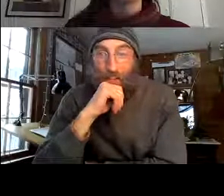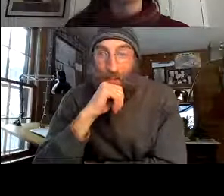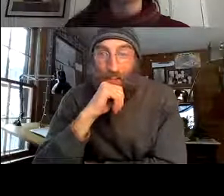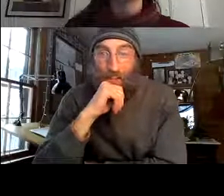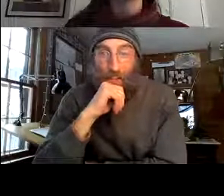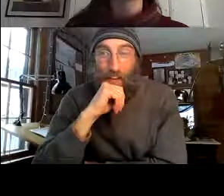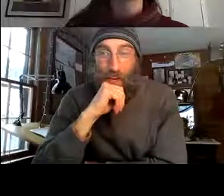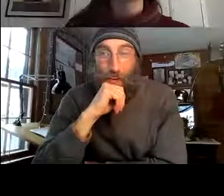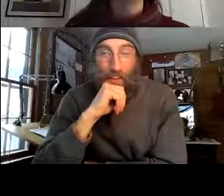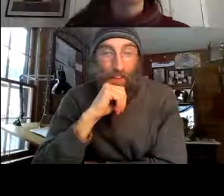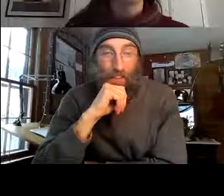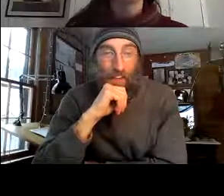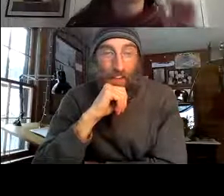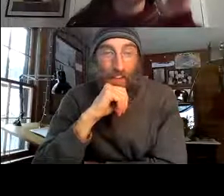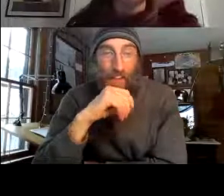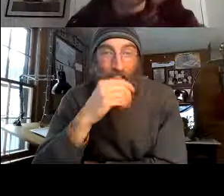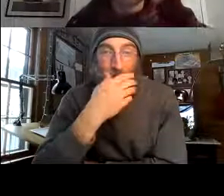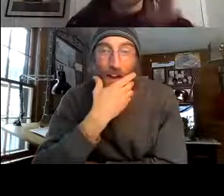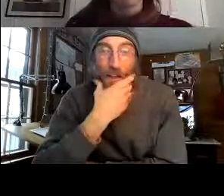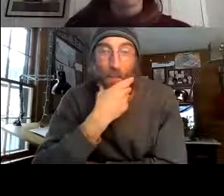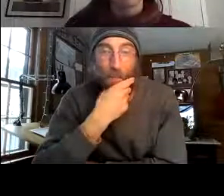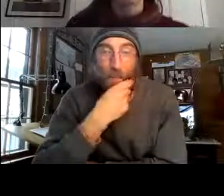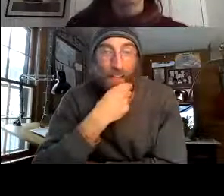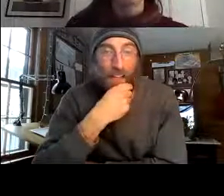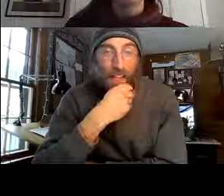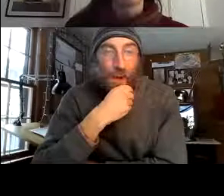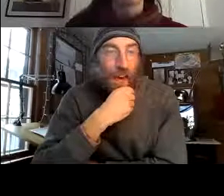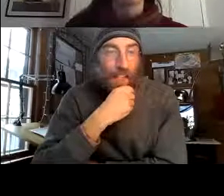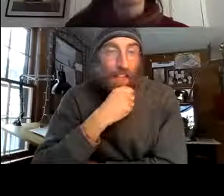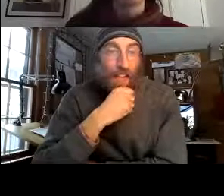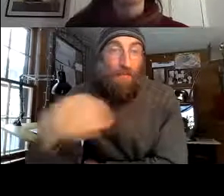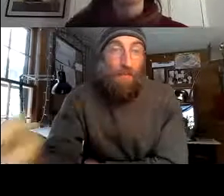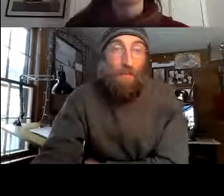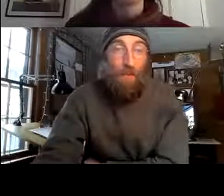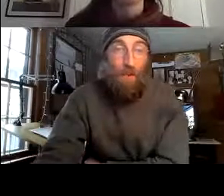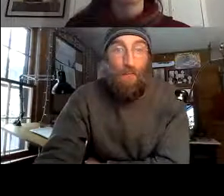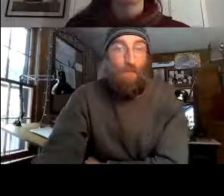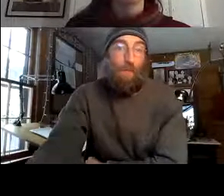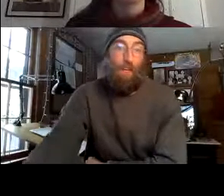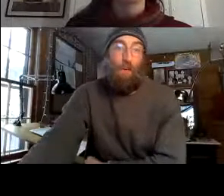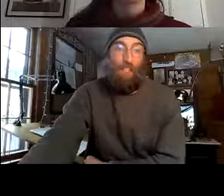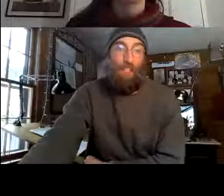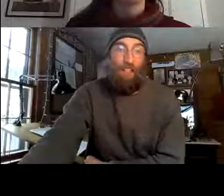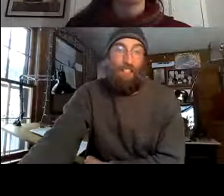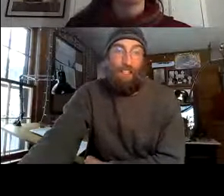soldiers uh who were recovering here. So, um, so I actually, in volume two I drew Freeman Colby starting to teach